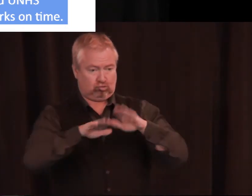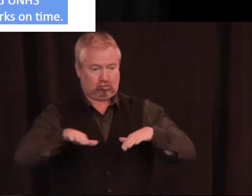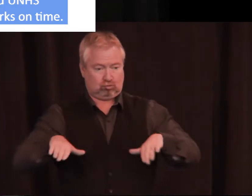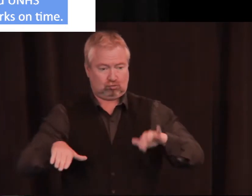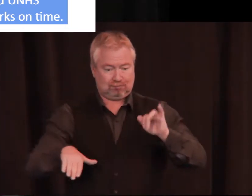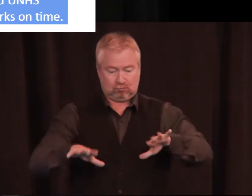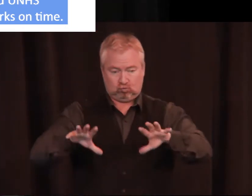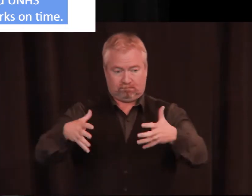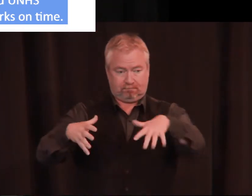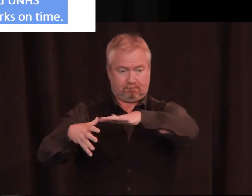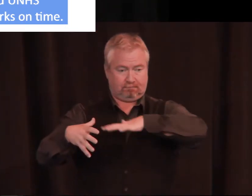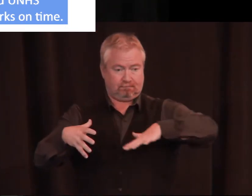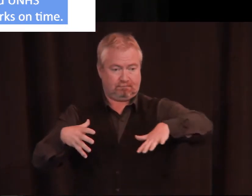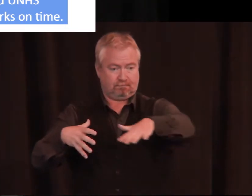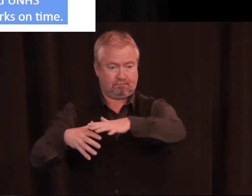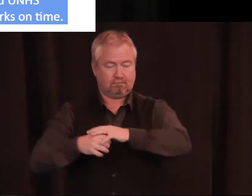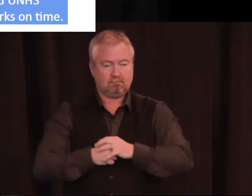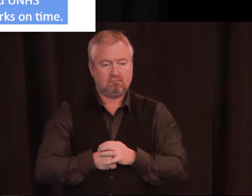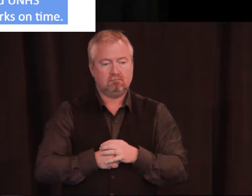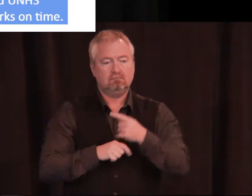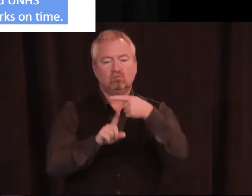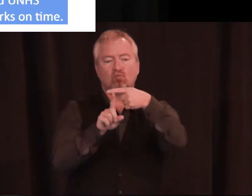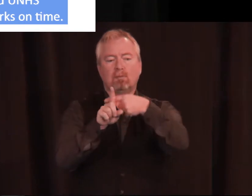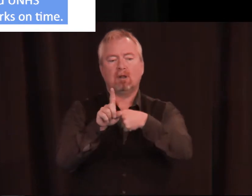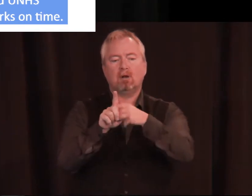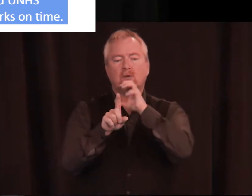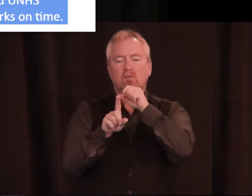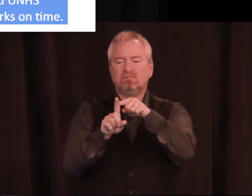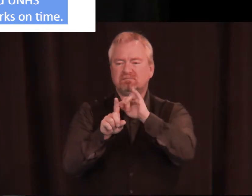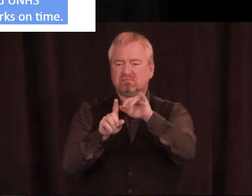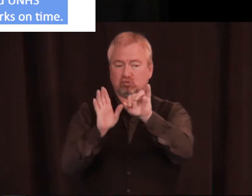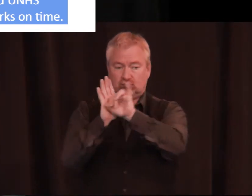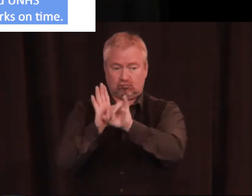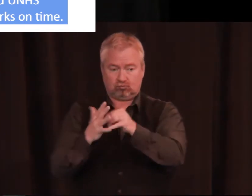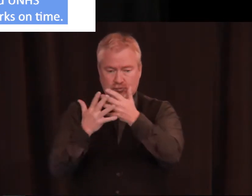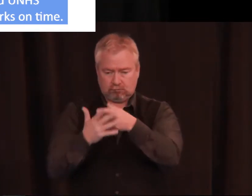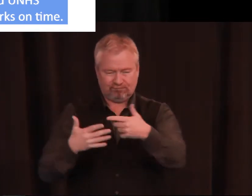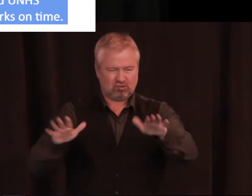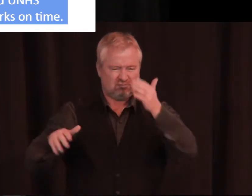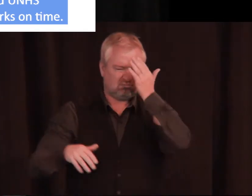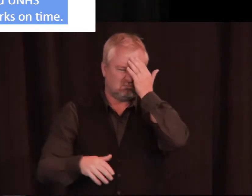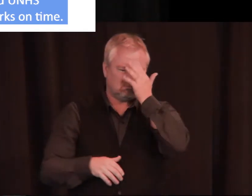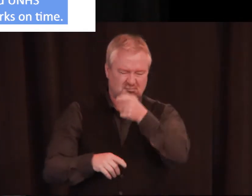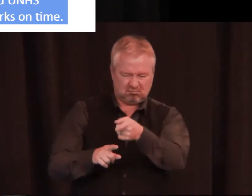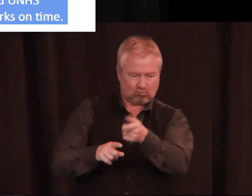were screened by 1 month of age, because these were all children that we knew had not passed the newborn hearing screen.